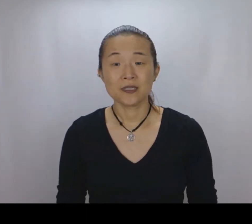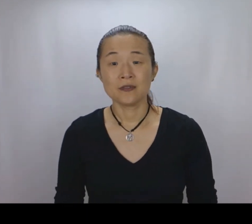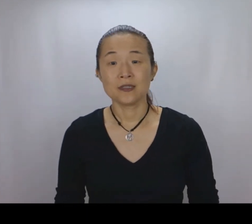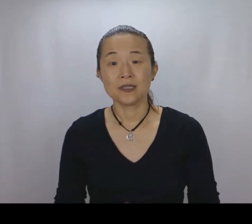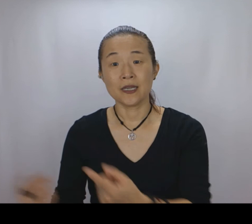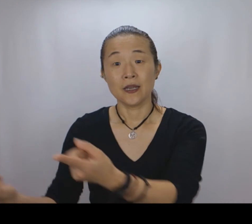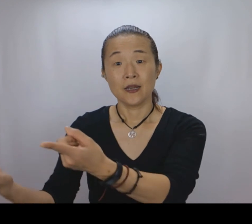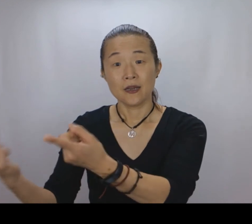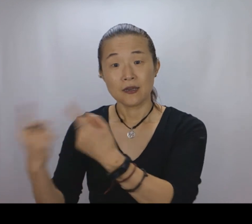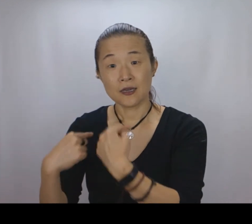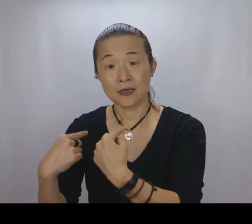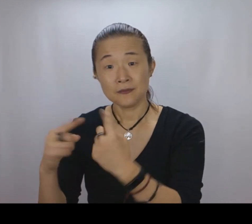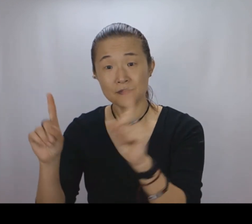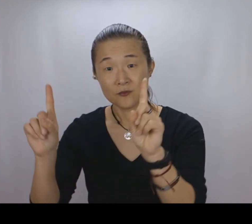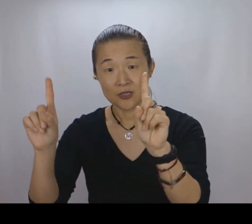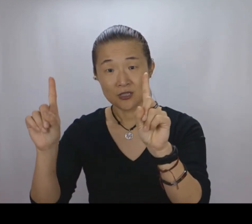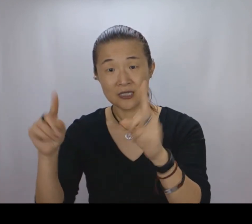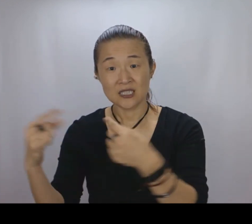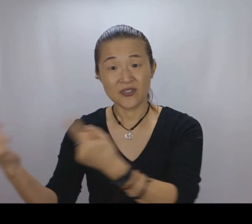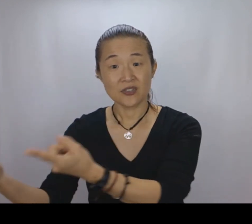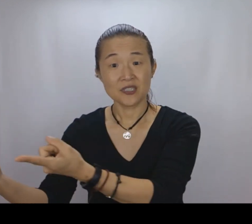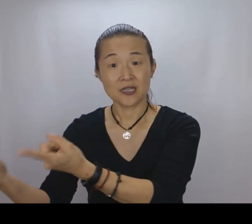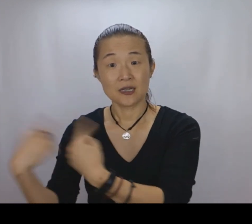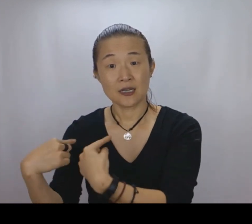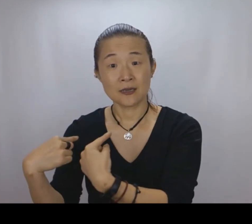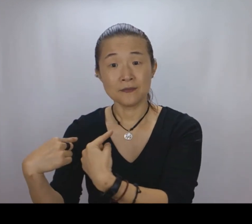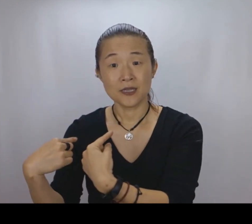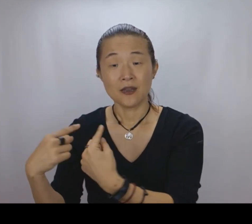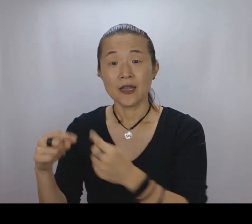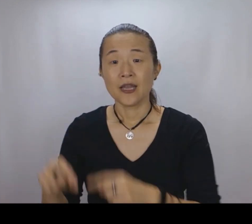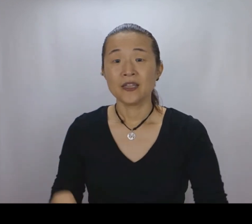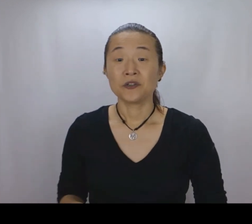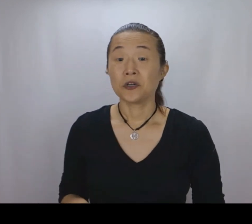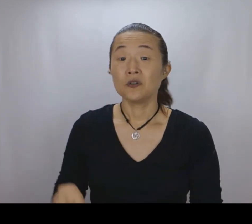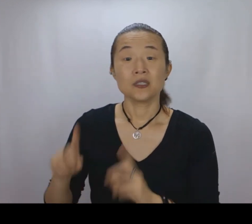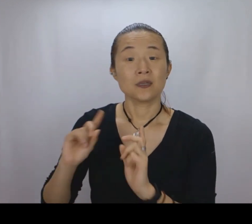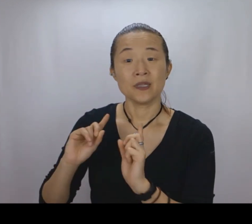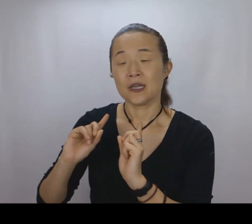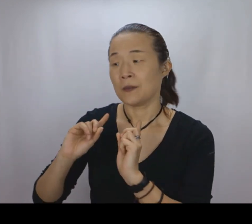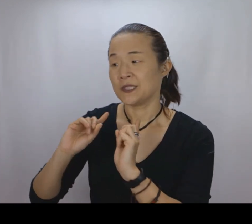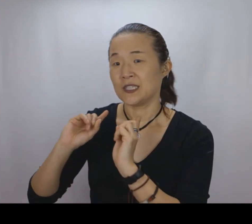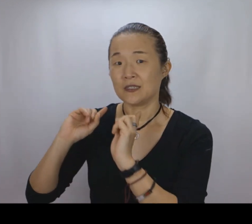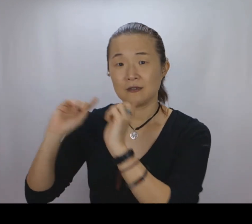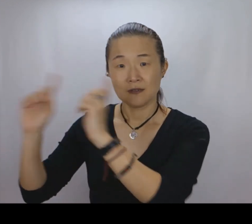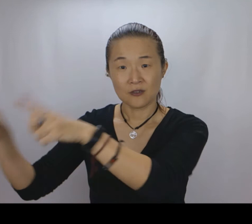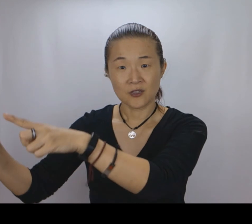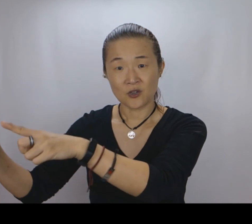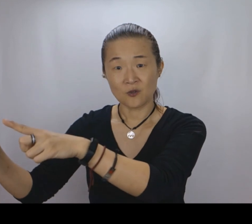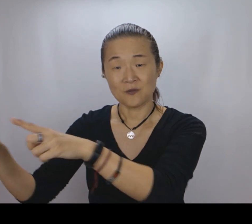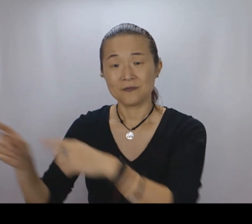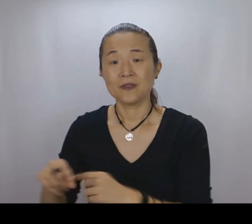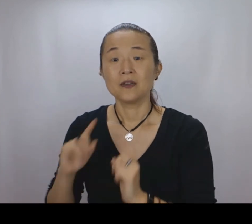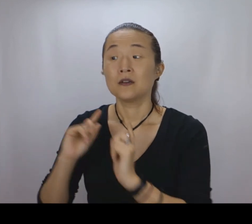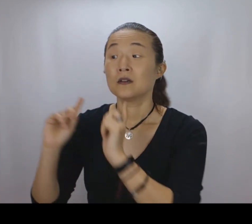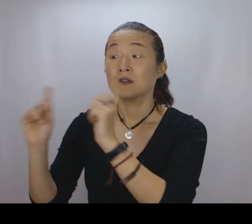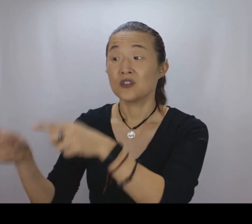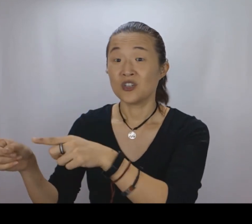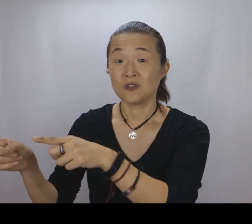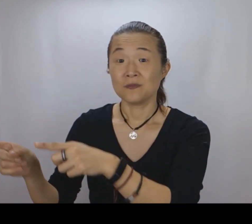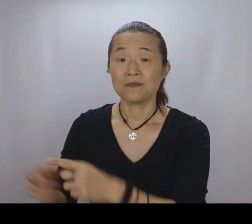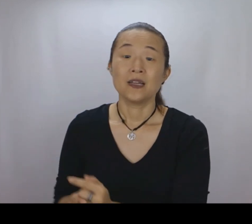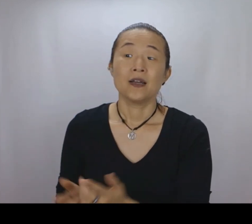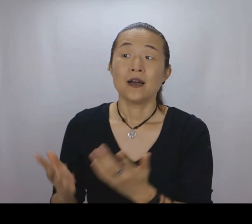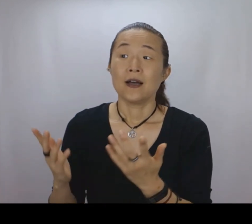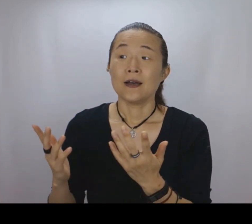So you can say come. Two index fingers come, and then go is going to be the opposite go. Go.